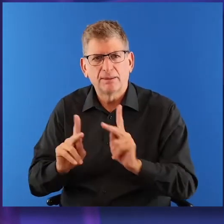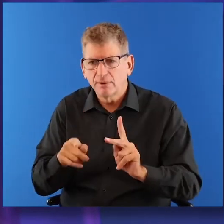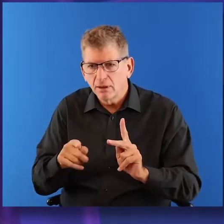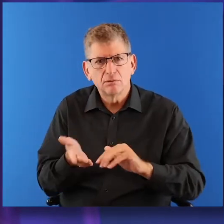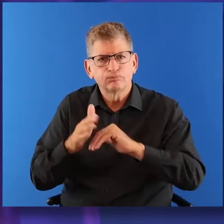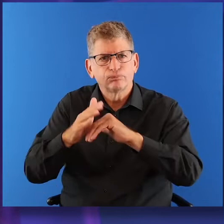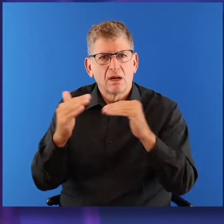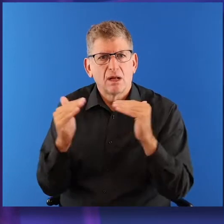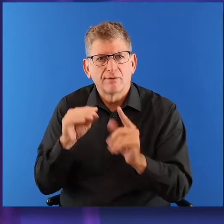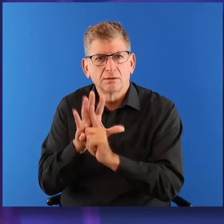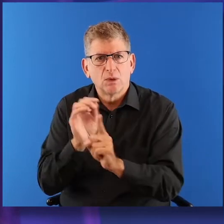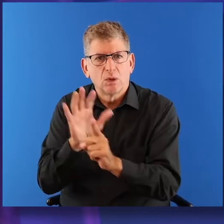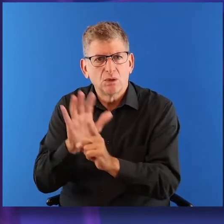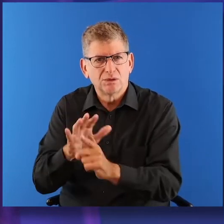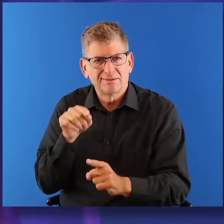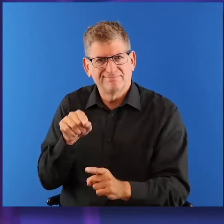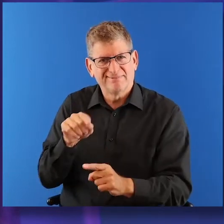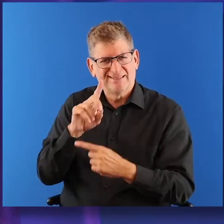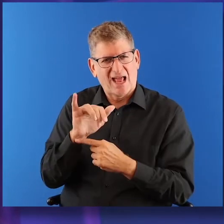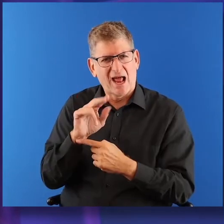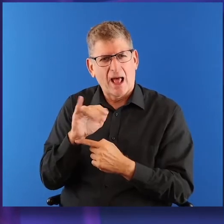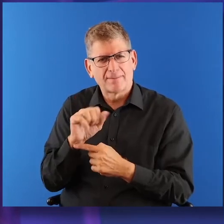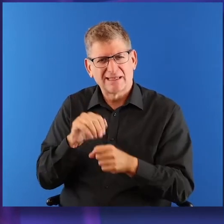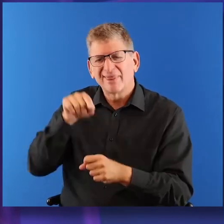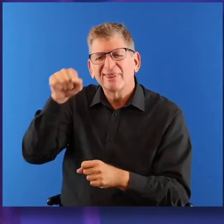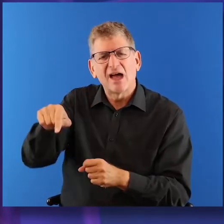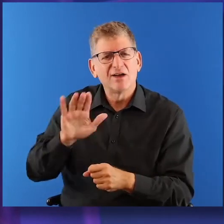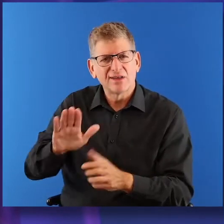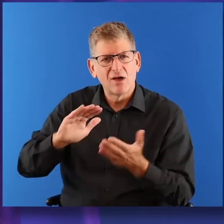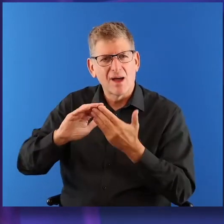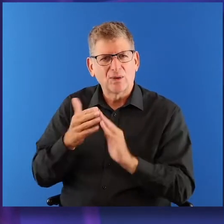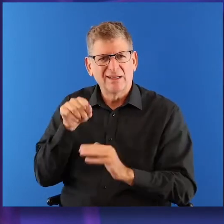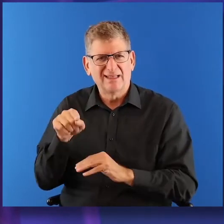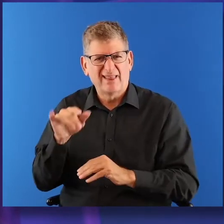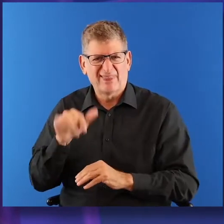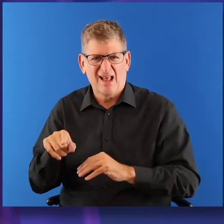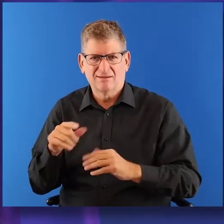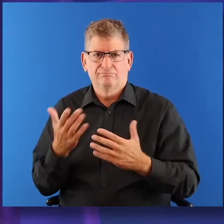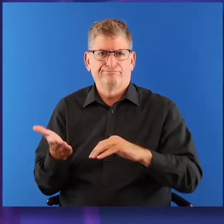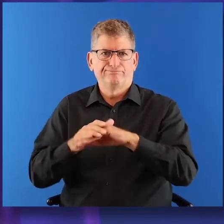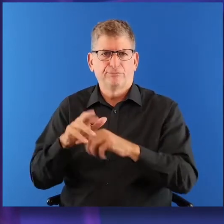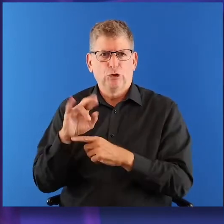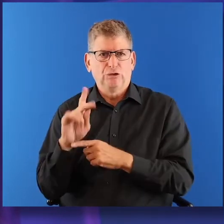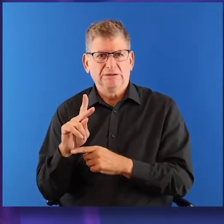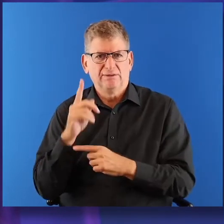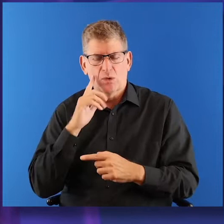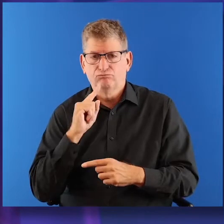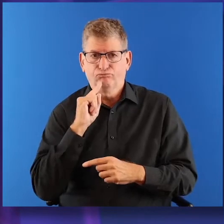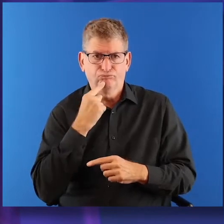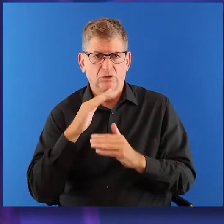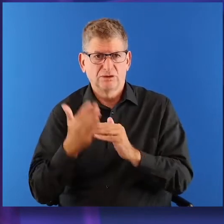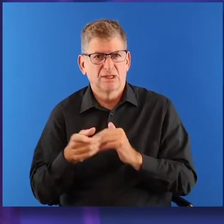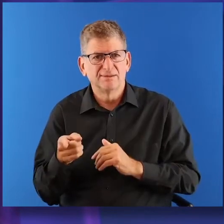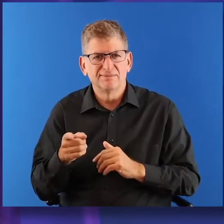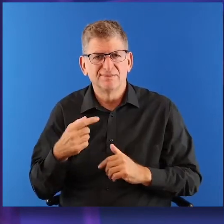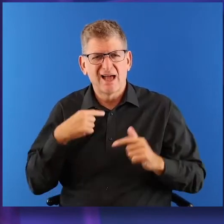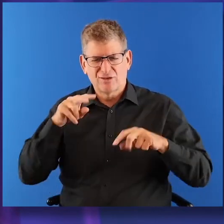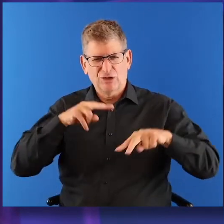them be at greater risk for severe outcomes. I think all of those things were very much so connected, but we were poised to have the right conversations about